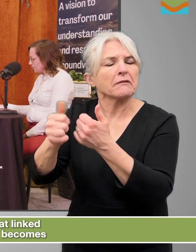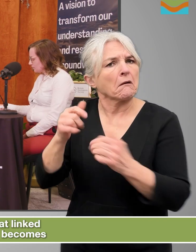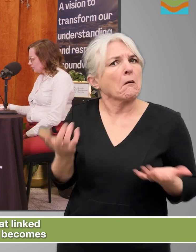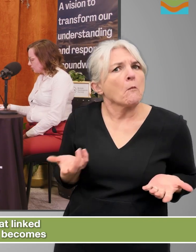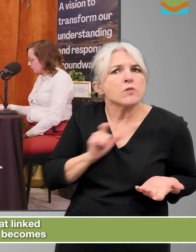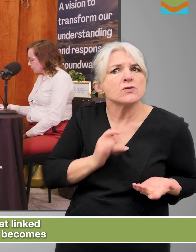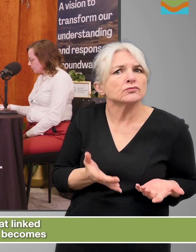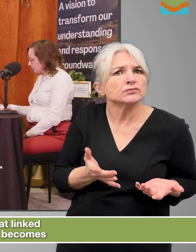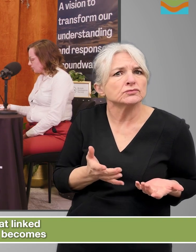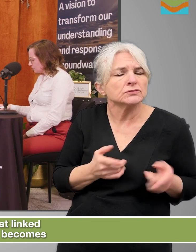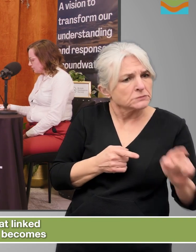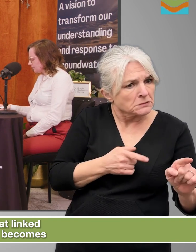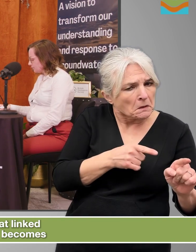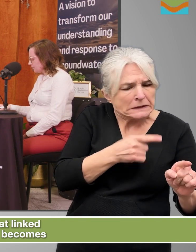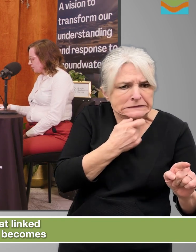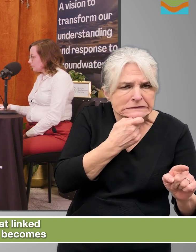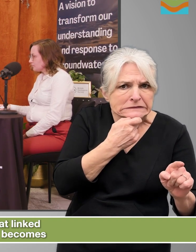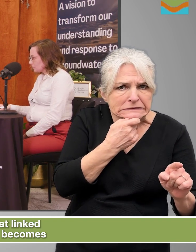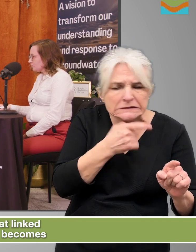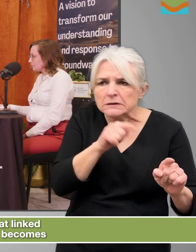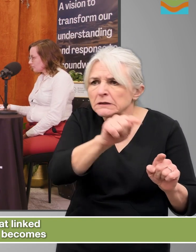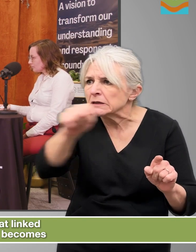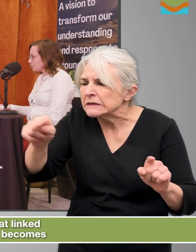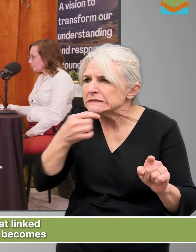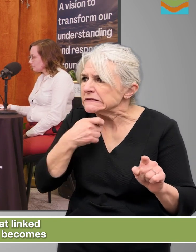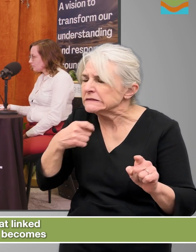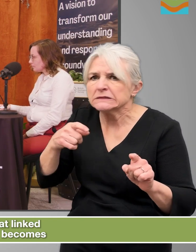showing the value in actually that linked up approach where one problem becomes